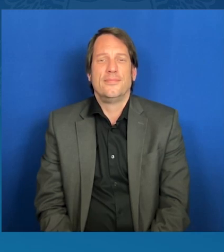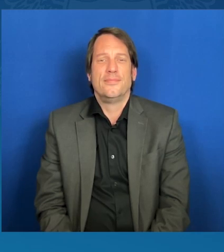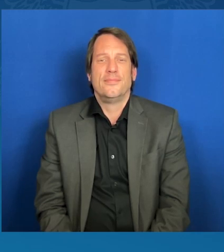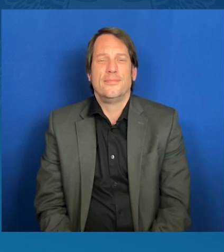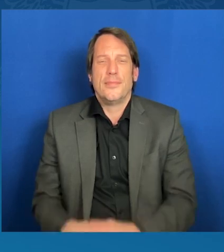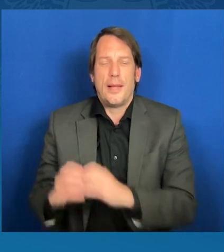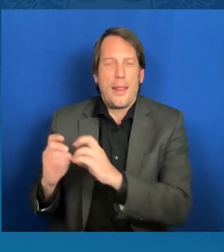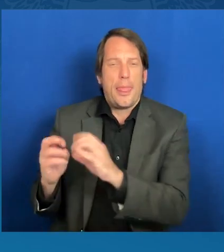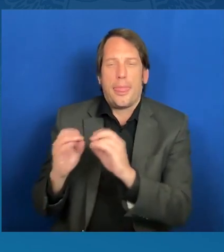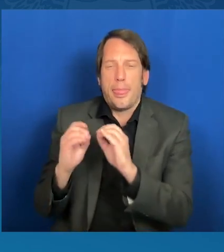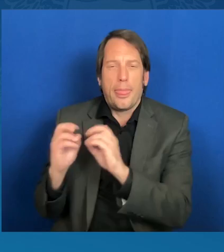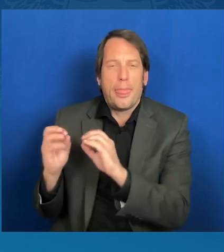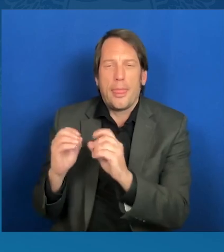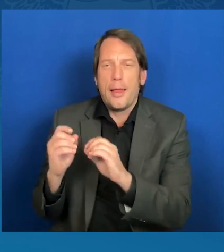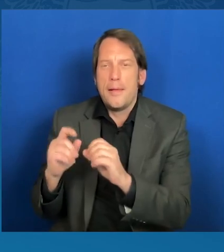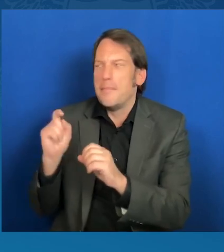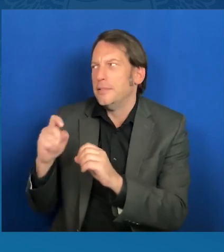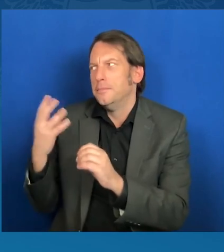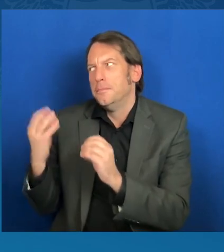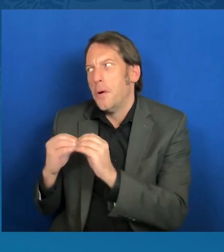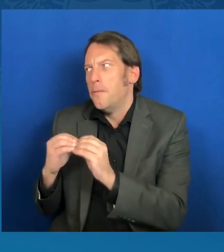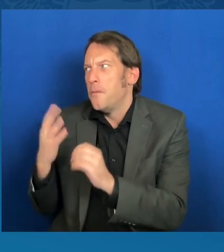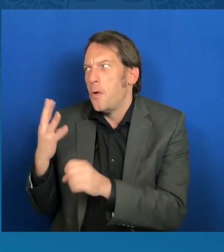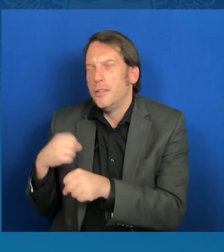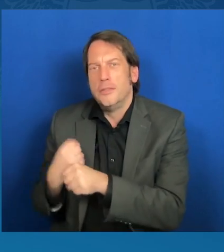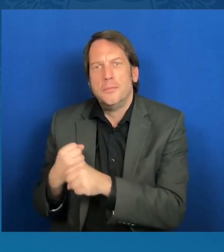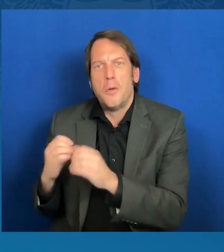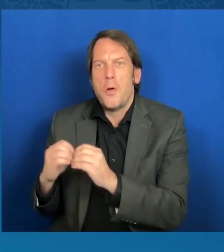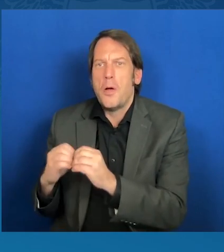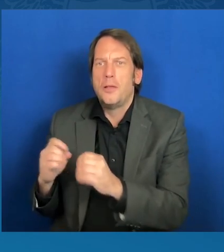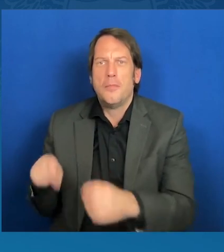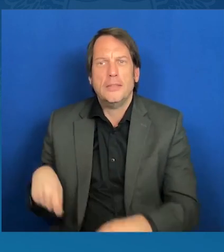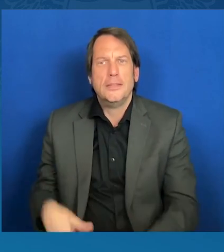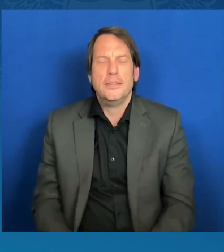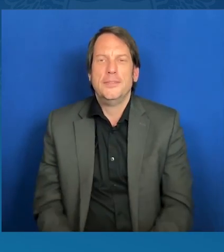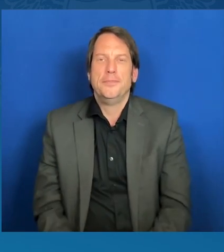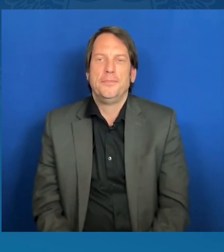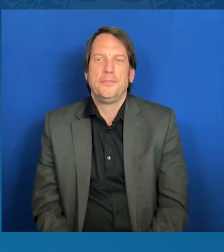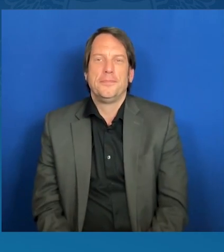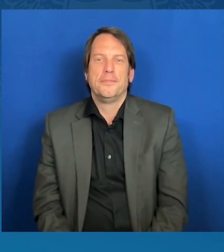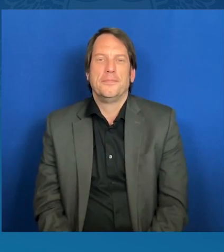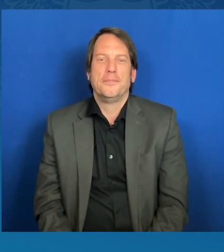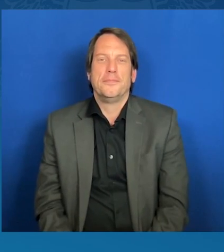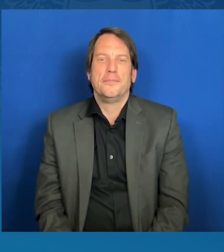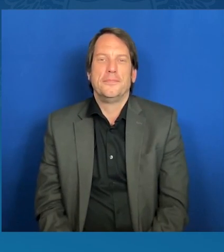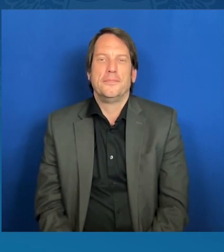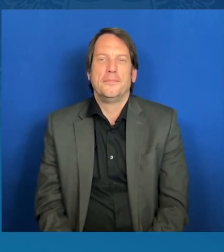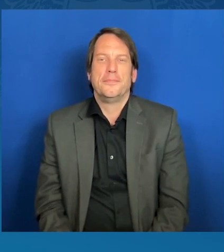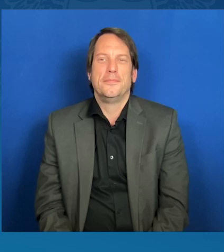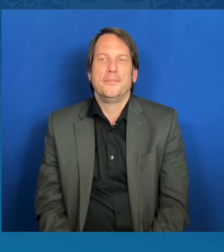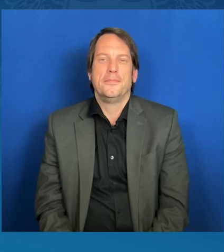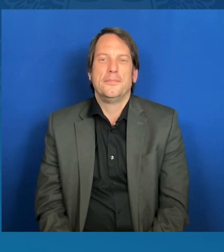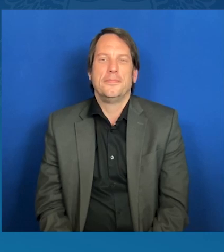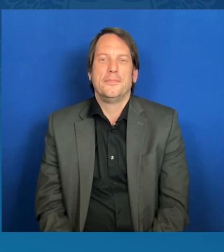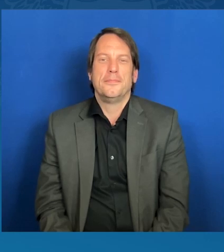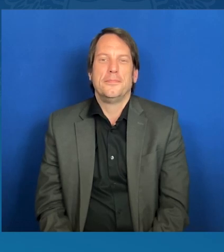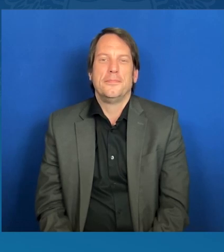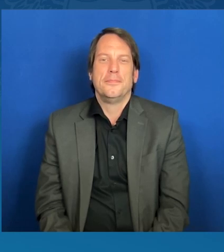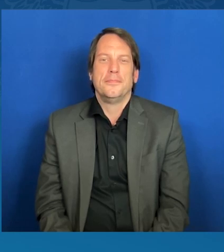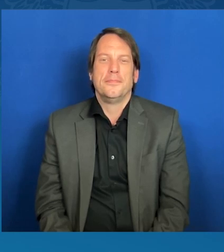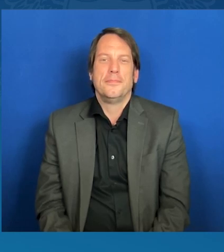do you think